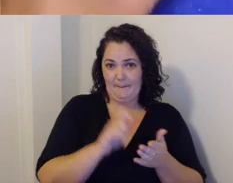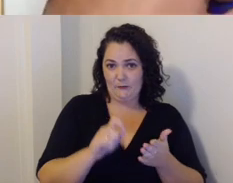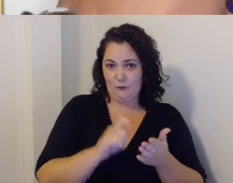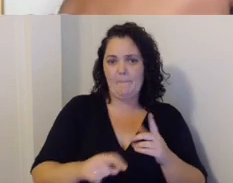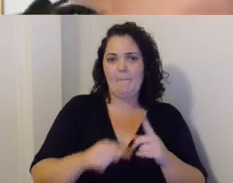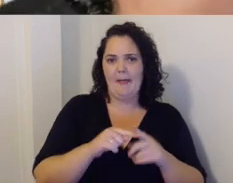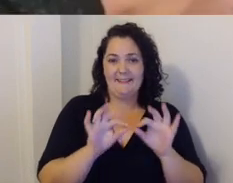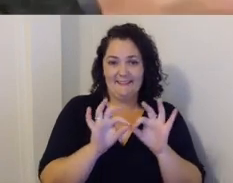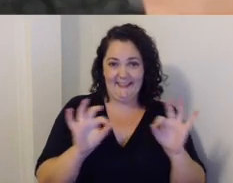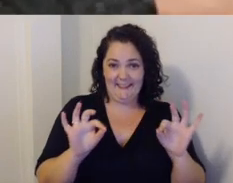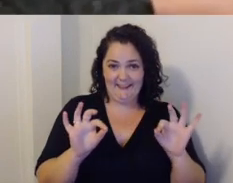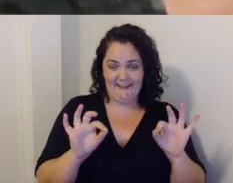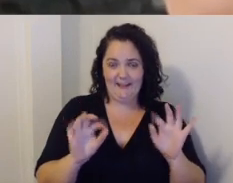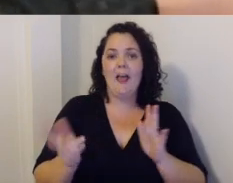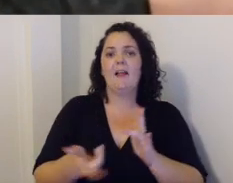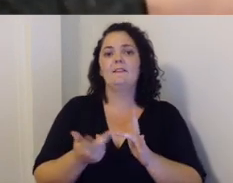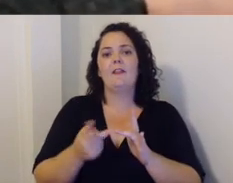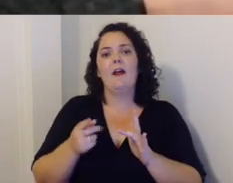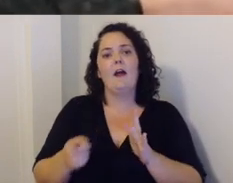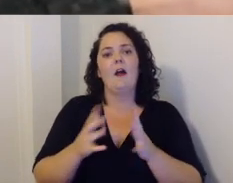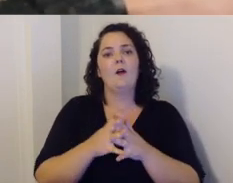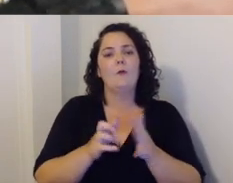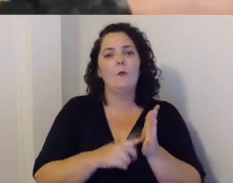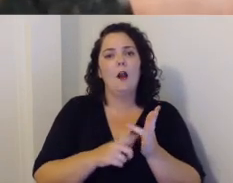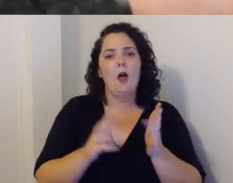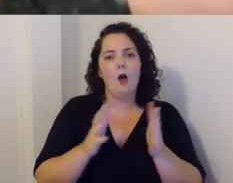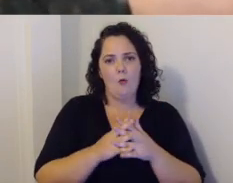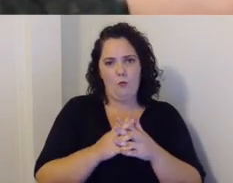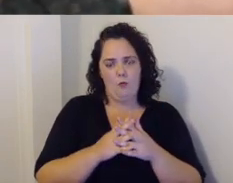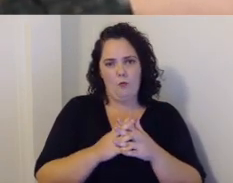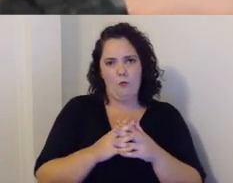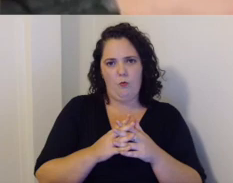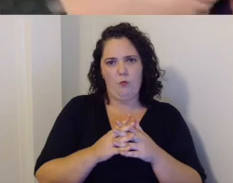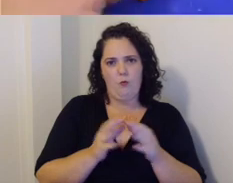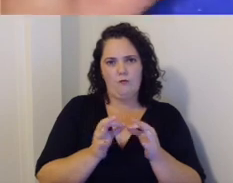and a piece of uh willow charcoal, the willow charcoal was just a carbonized piece of willow